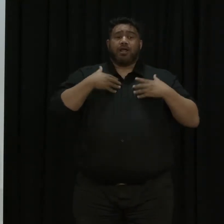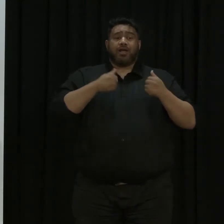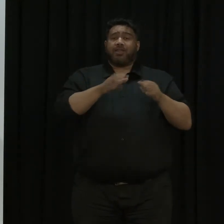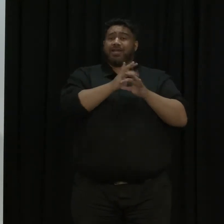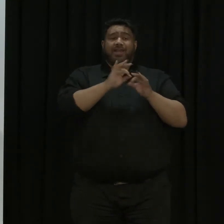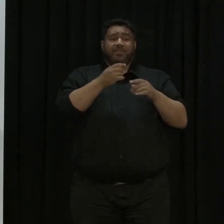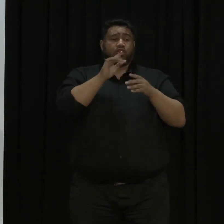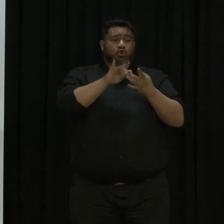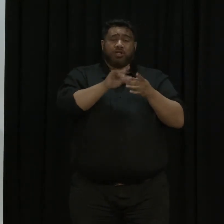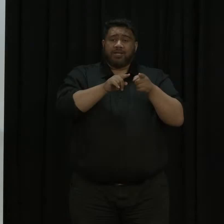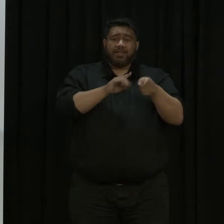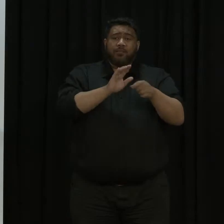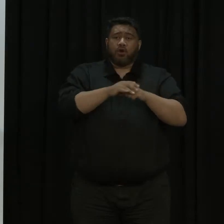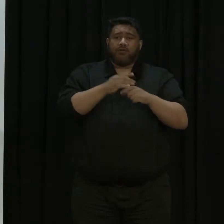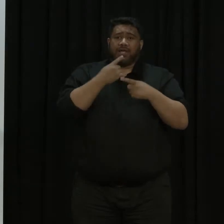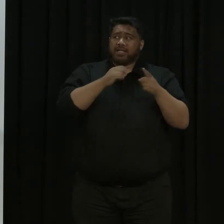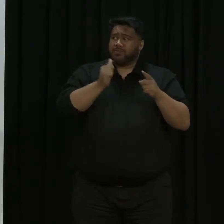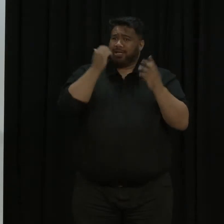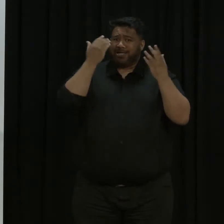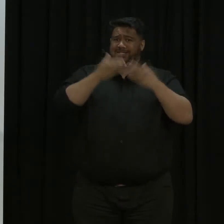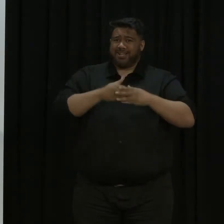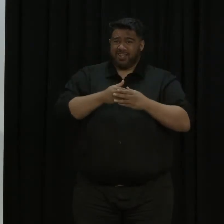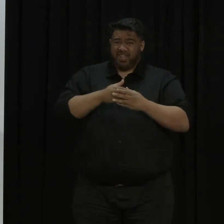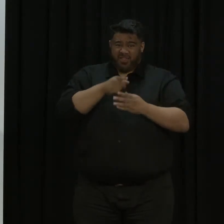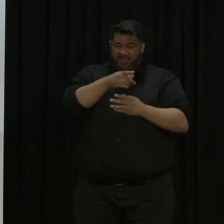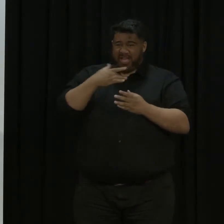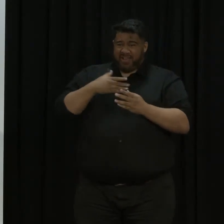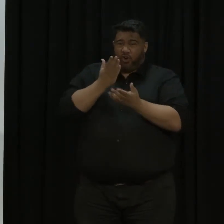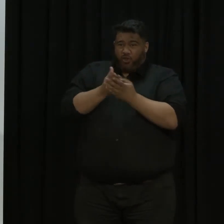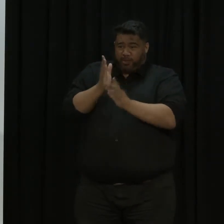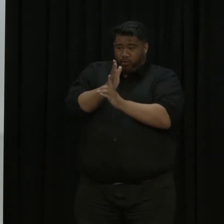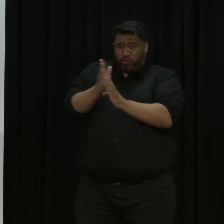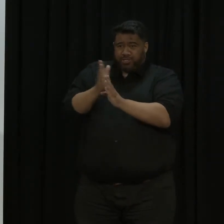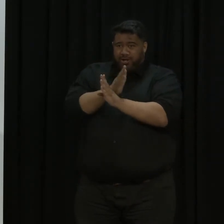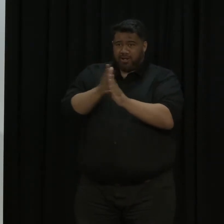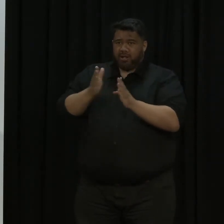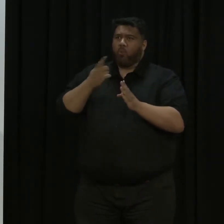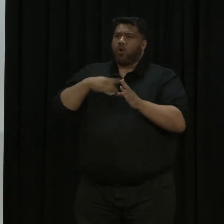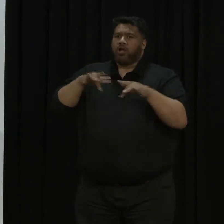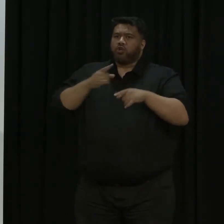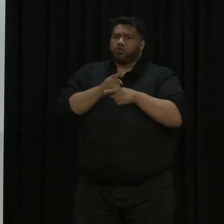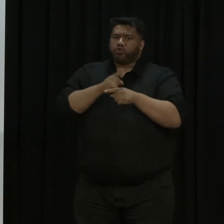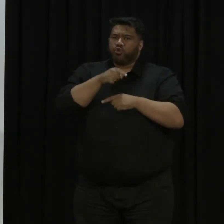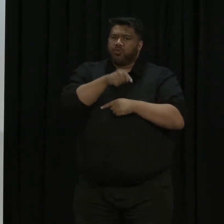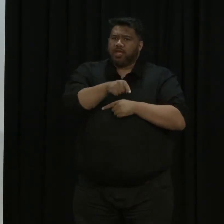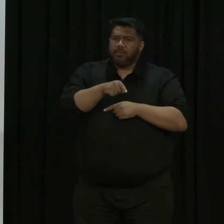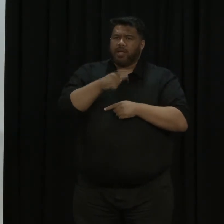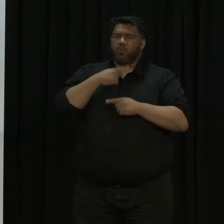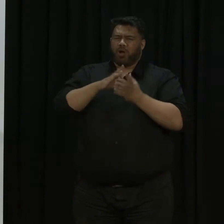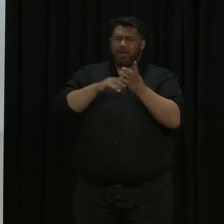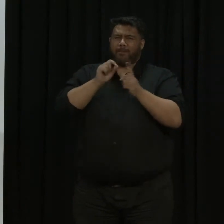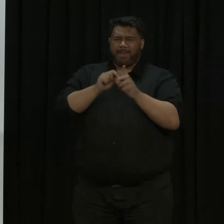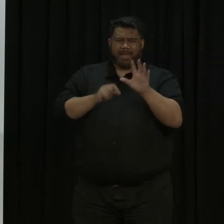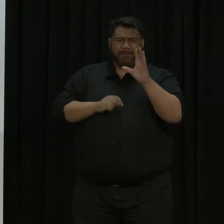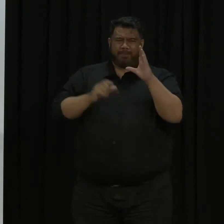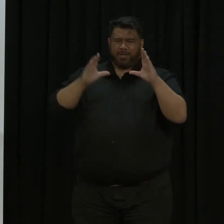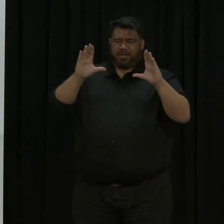COVID website, there is also someone who was not contacted by the Ministry prior to the